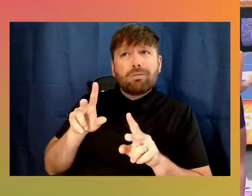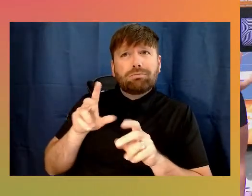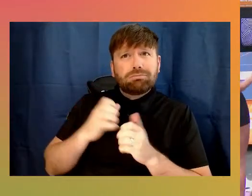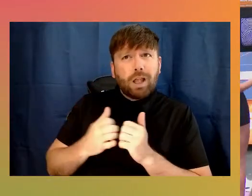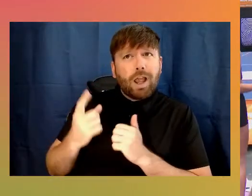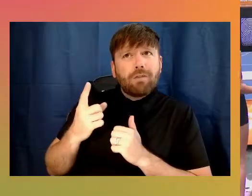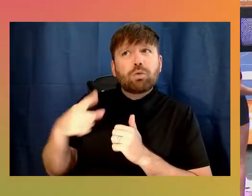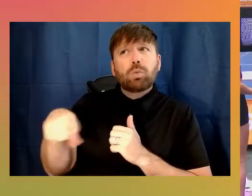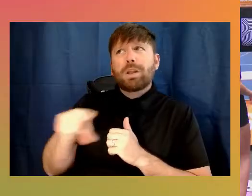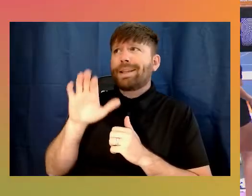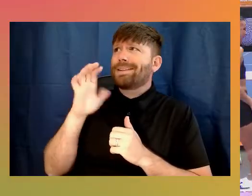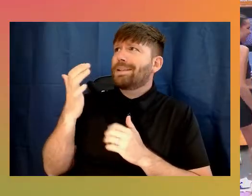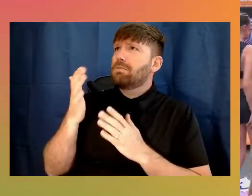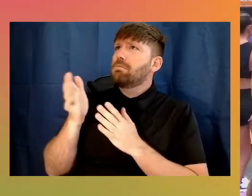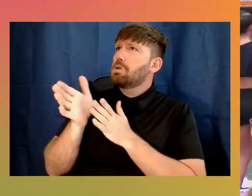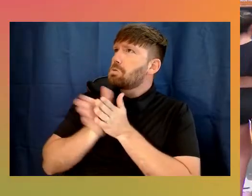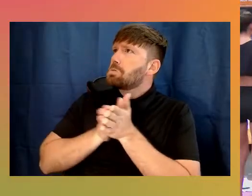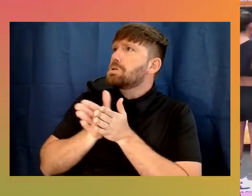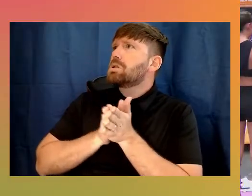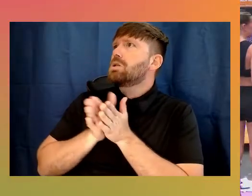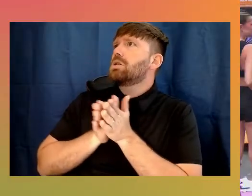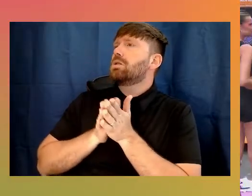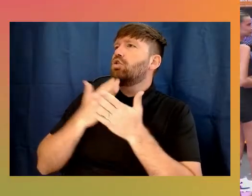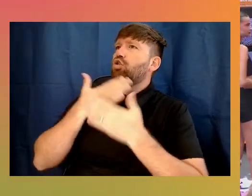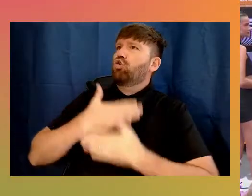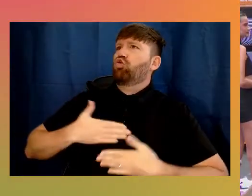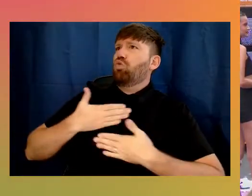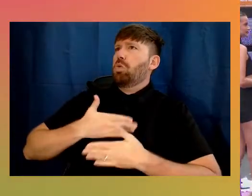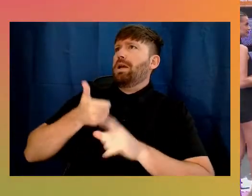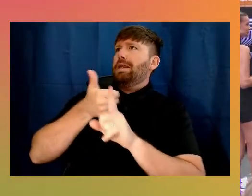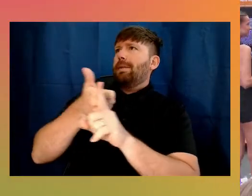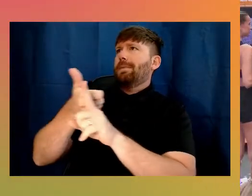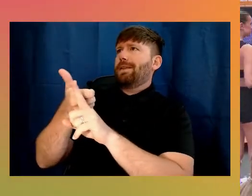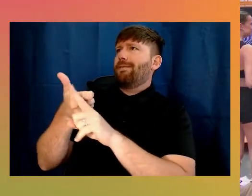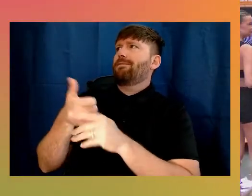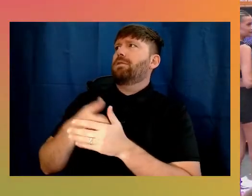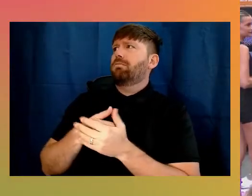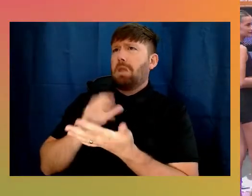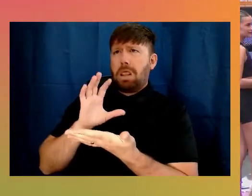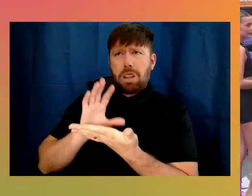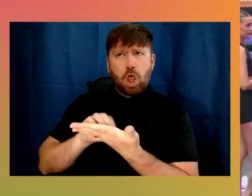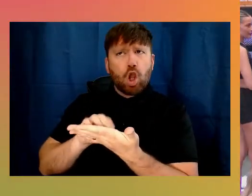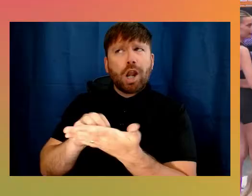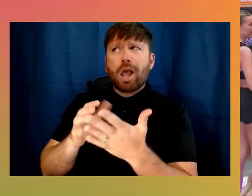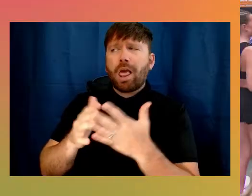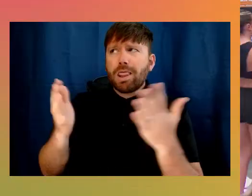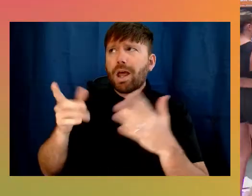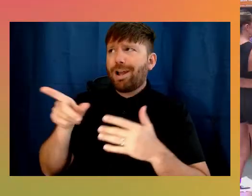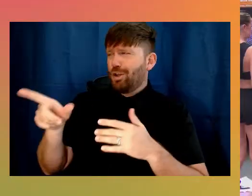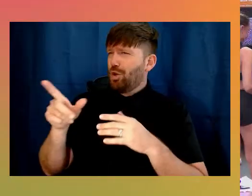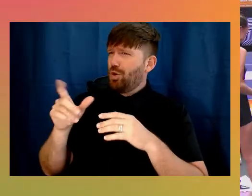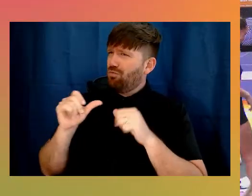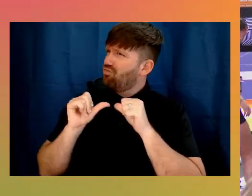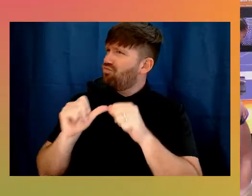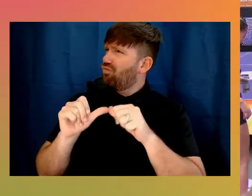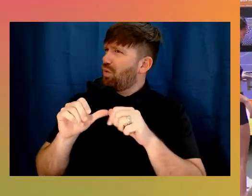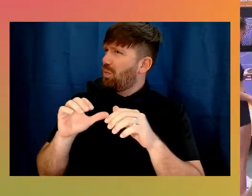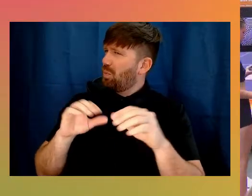I WAS TELLING YOU EARLIER, I WAS LOOKING OUT AT THE PRACTITIONERS, AND THEY LOOK SO ENTHUSIASTIC AND HAVING A GOOD